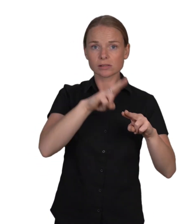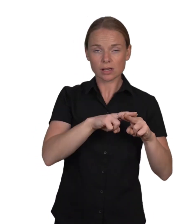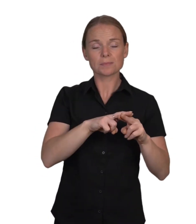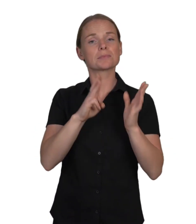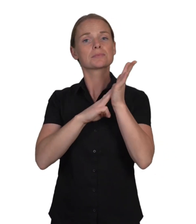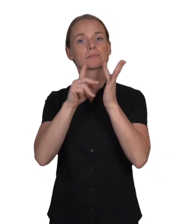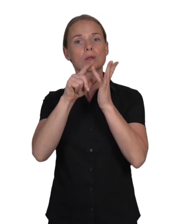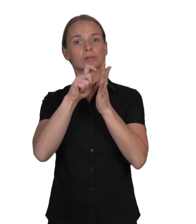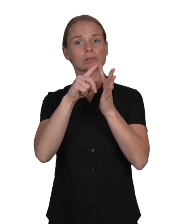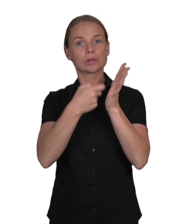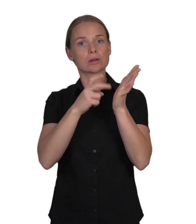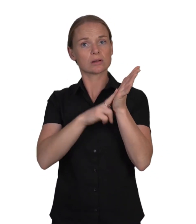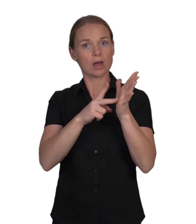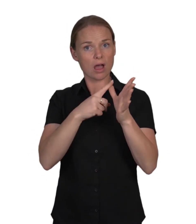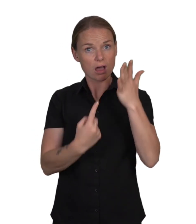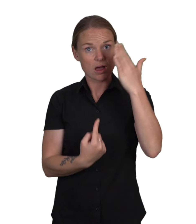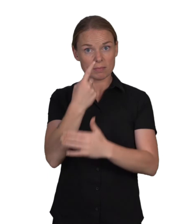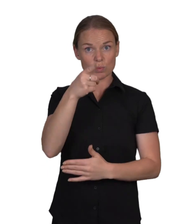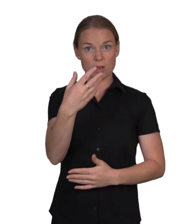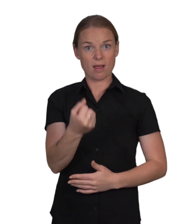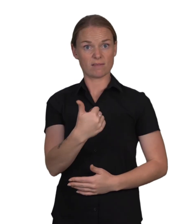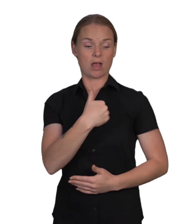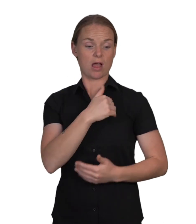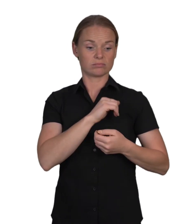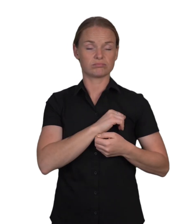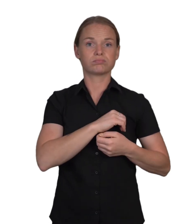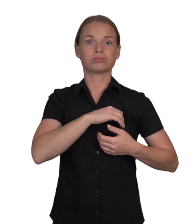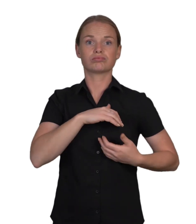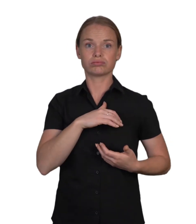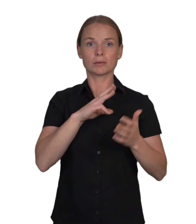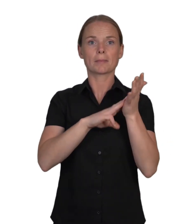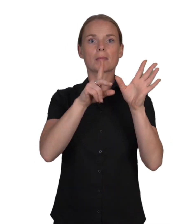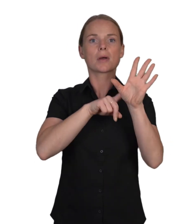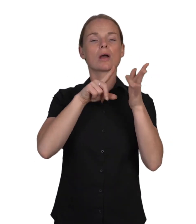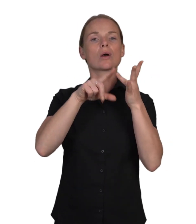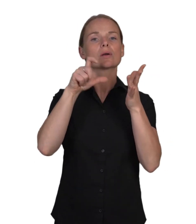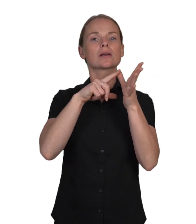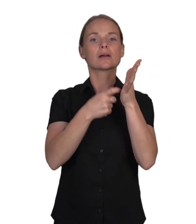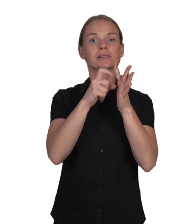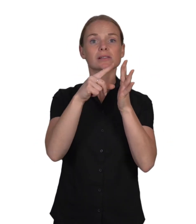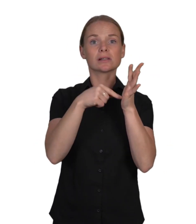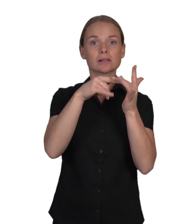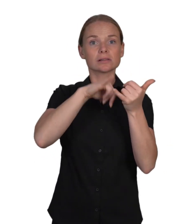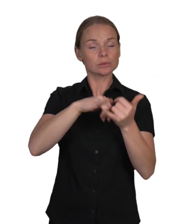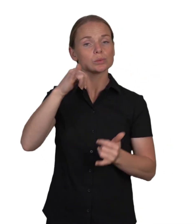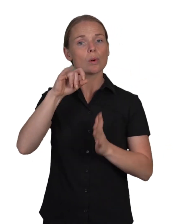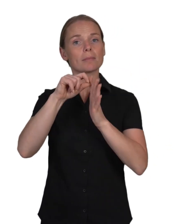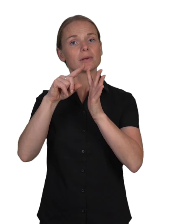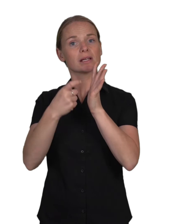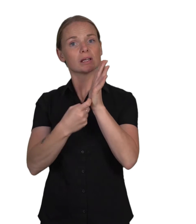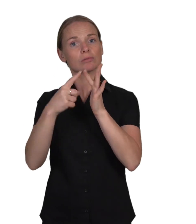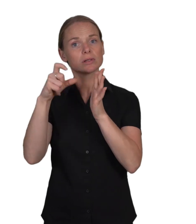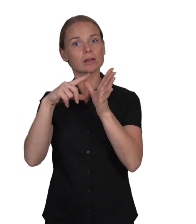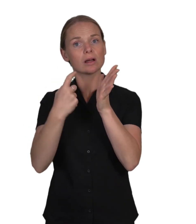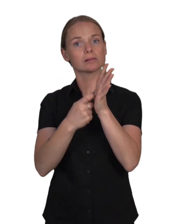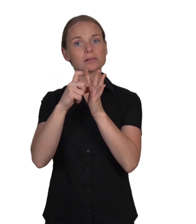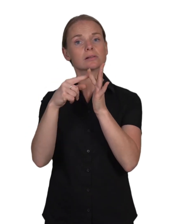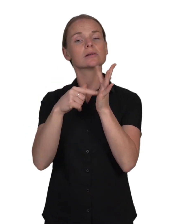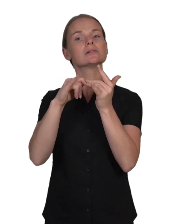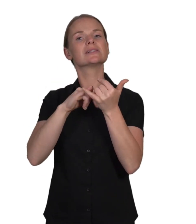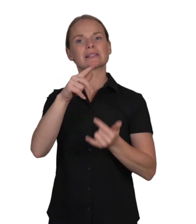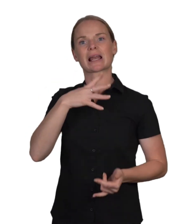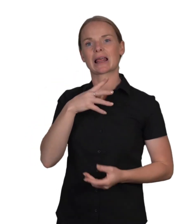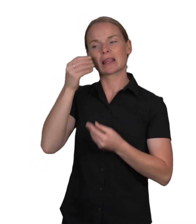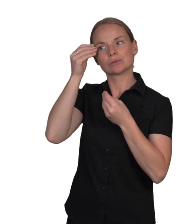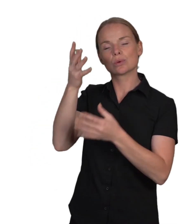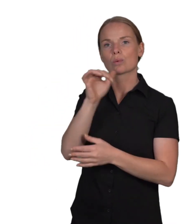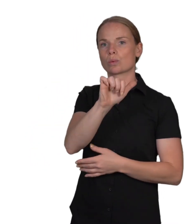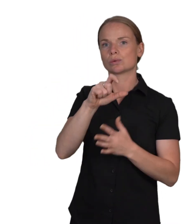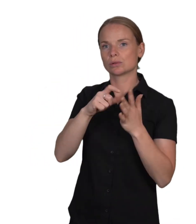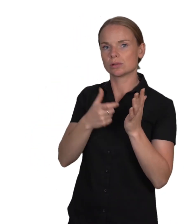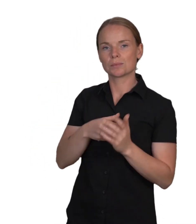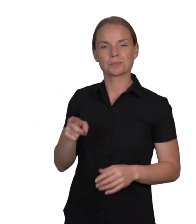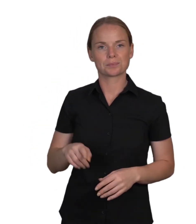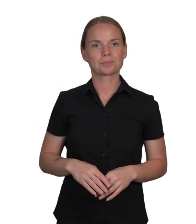Tell your doctor if you had myocarditis or pericarditis diagnosed after a previous dose of Pfizer or Moderna.